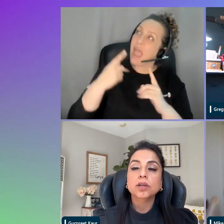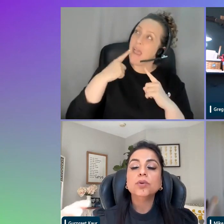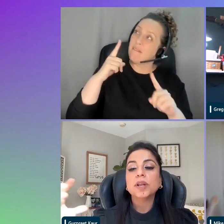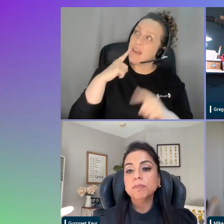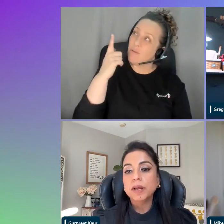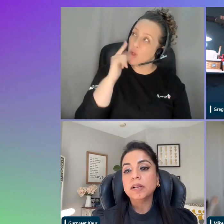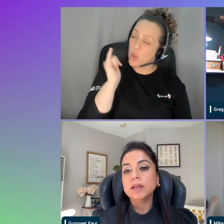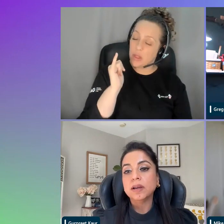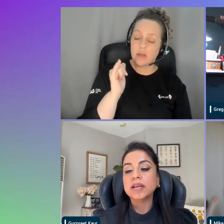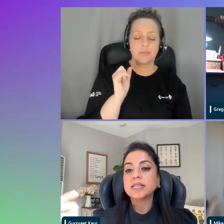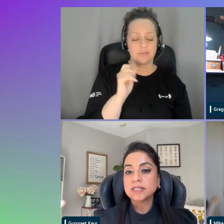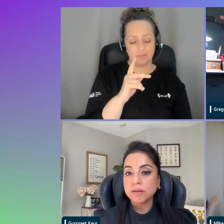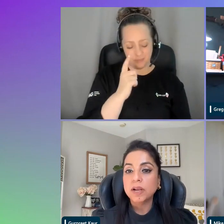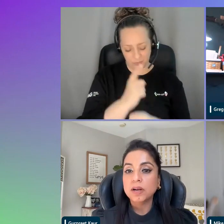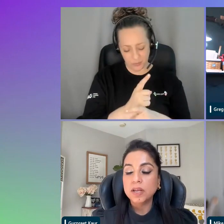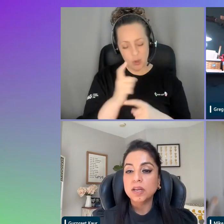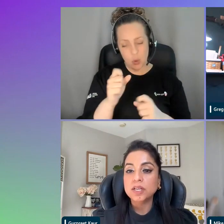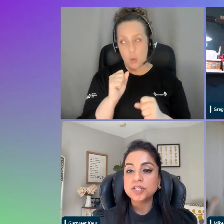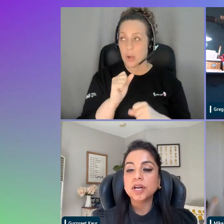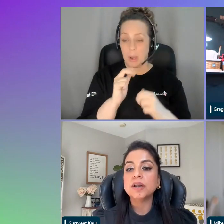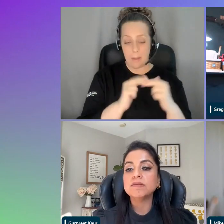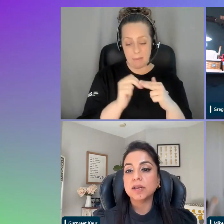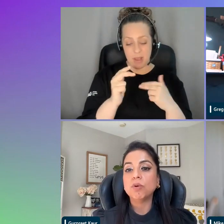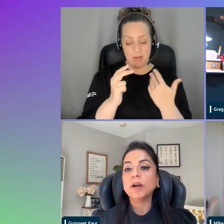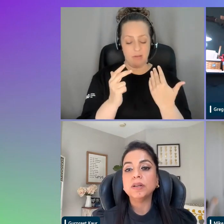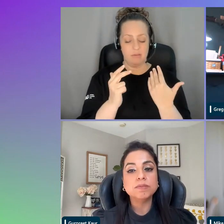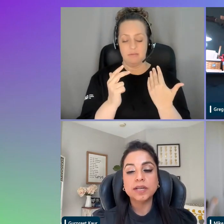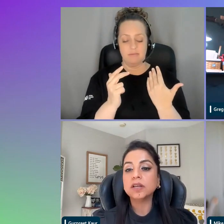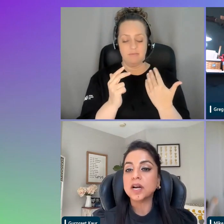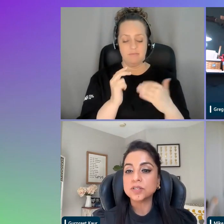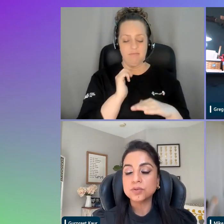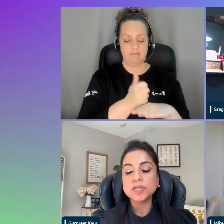build accessibility initiatives and momentum's at grassroots